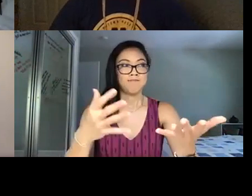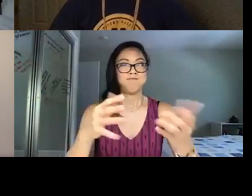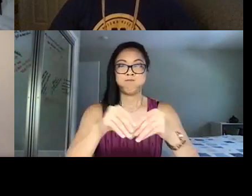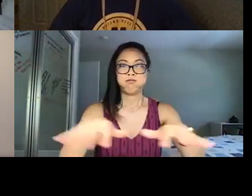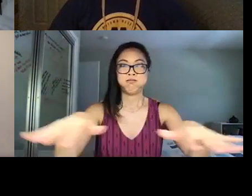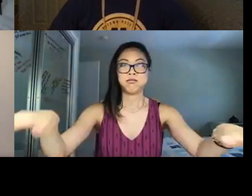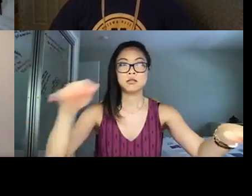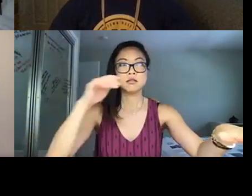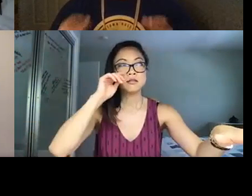with it.